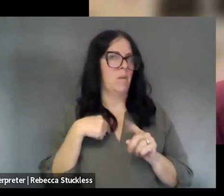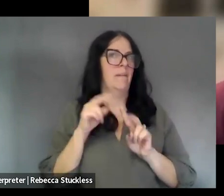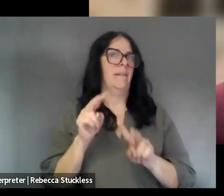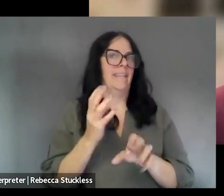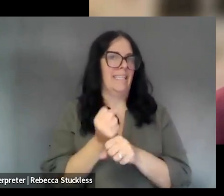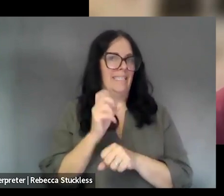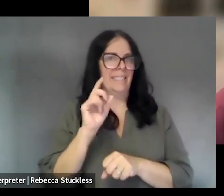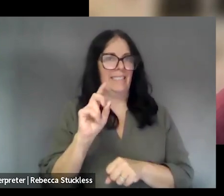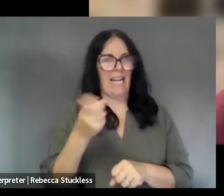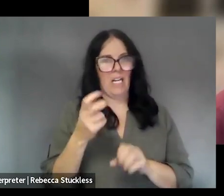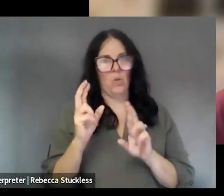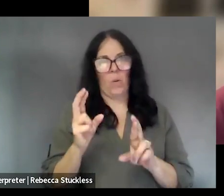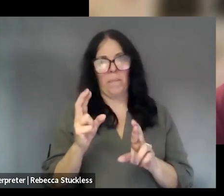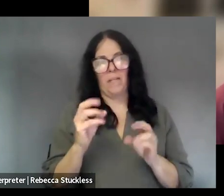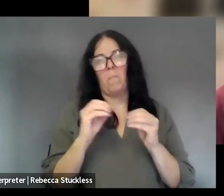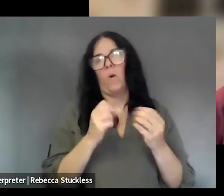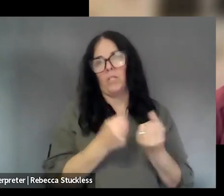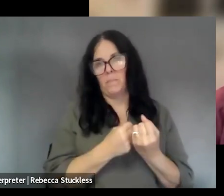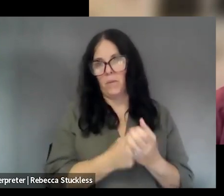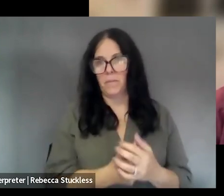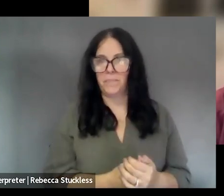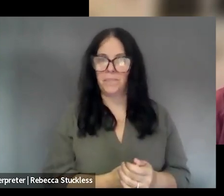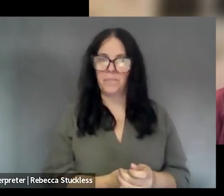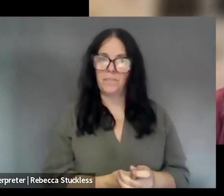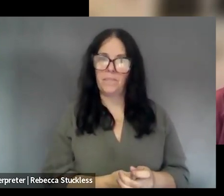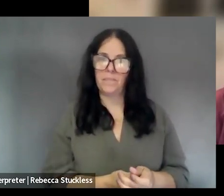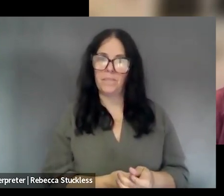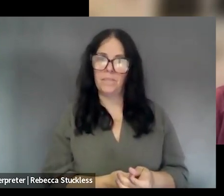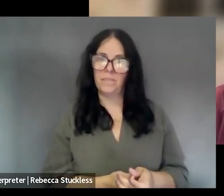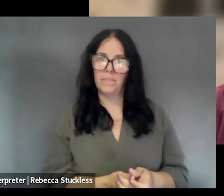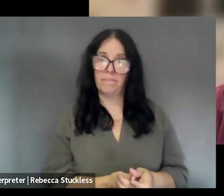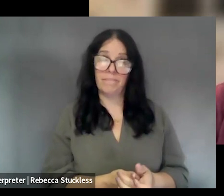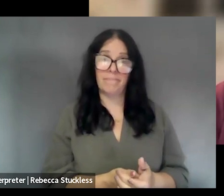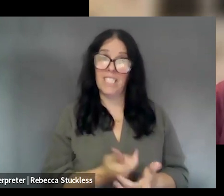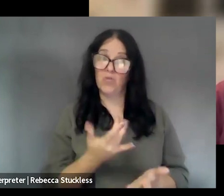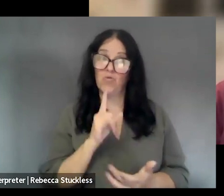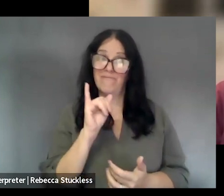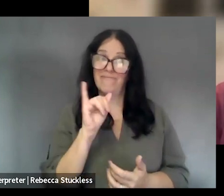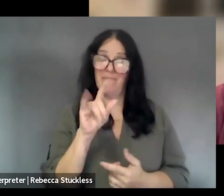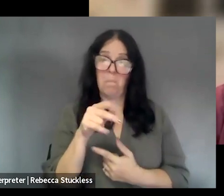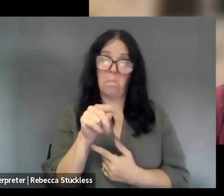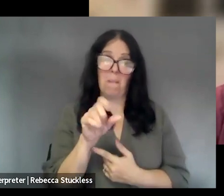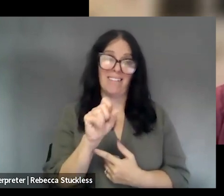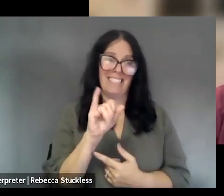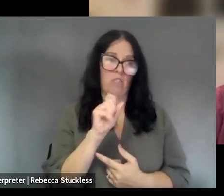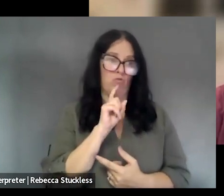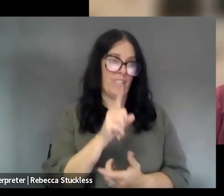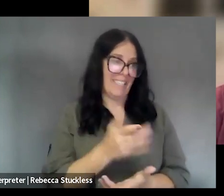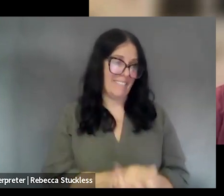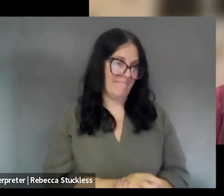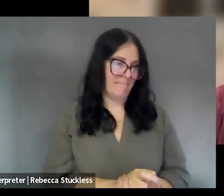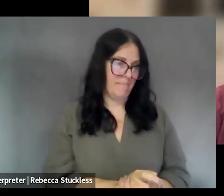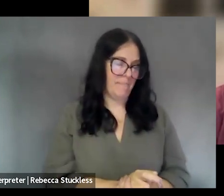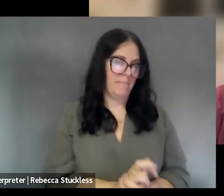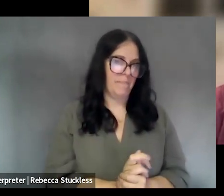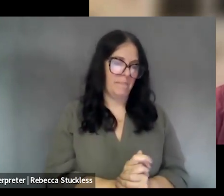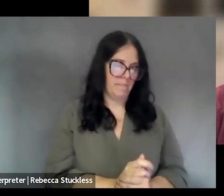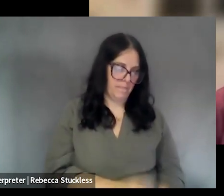diagnosis, hopefully in some more support. This stuff is real so I think I'm going to